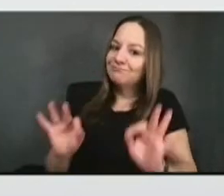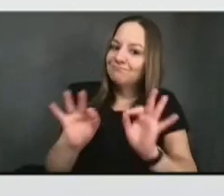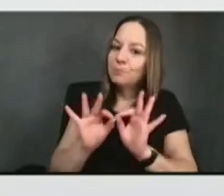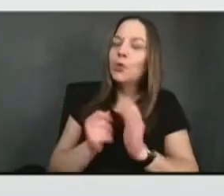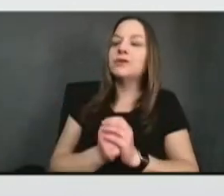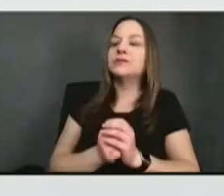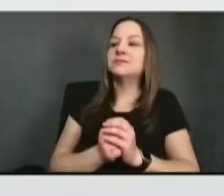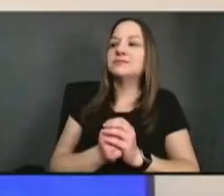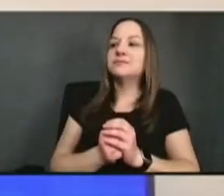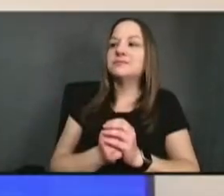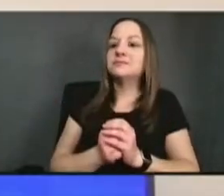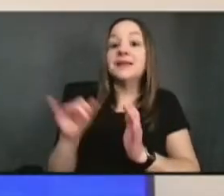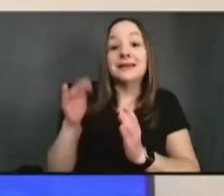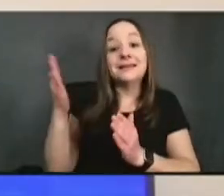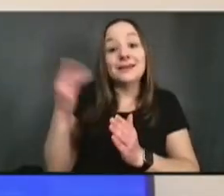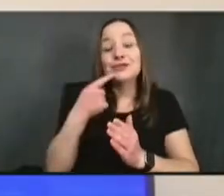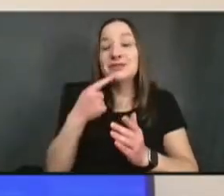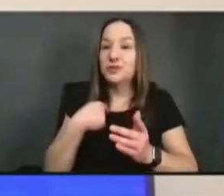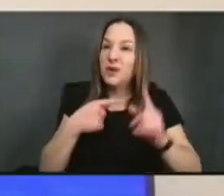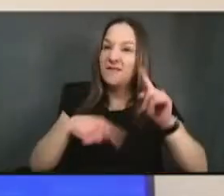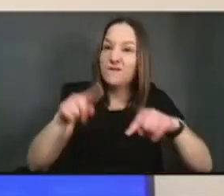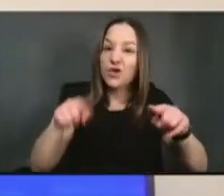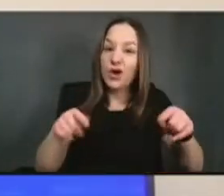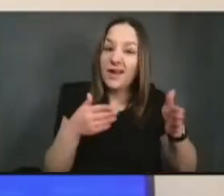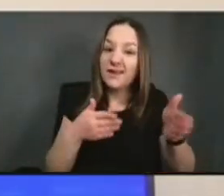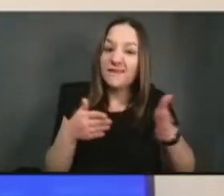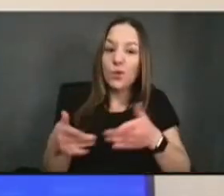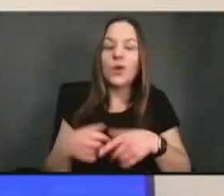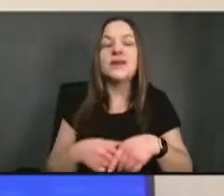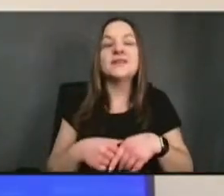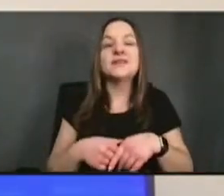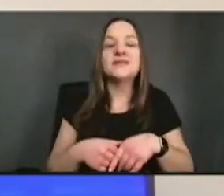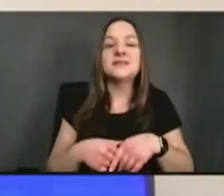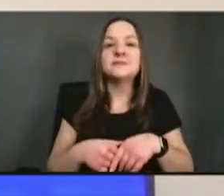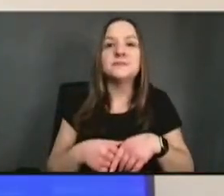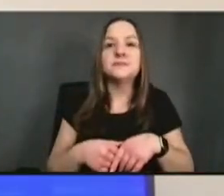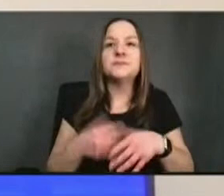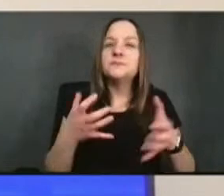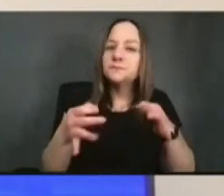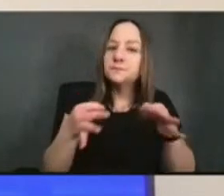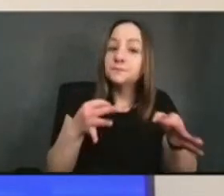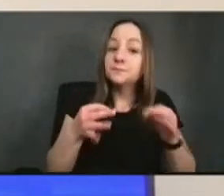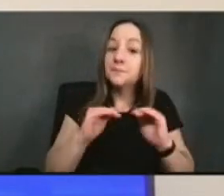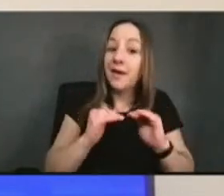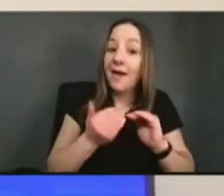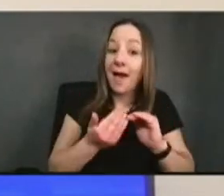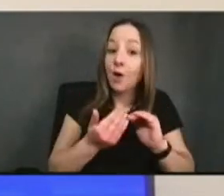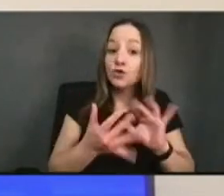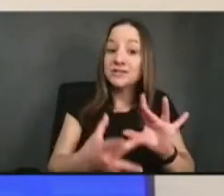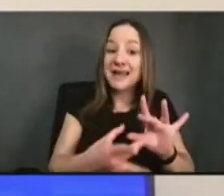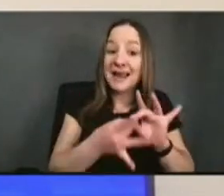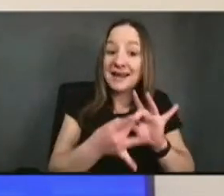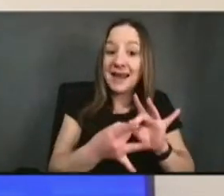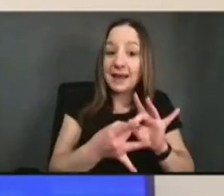very important and we do that in a variety of ways of Dr McKnight stated the importance of it. Let